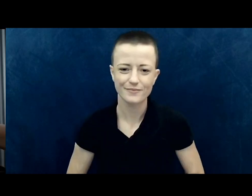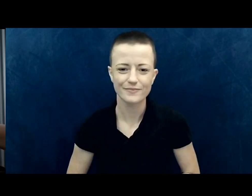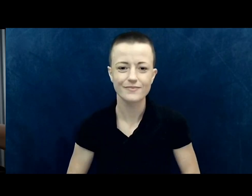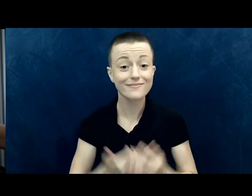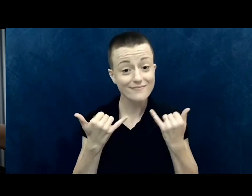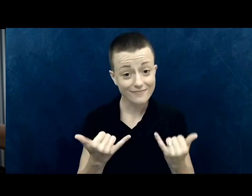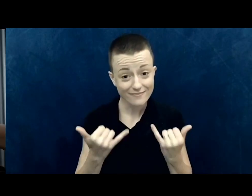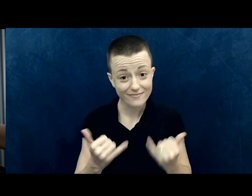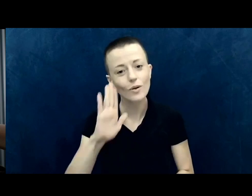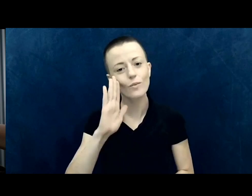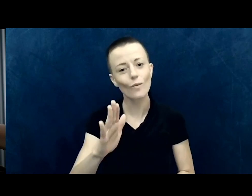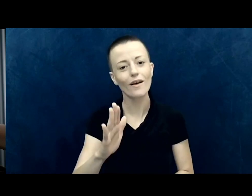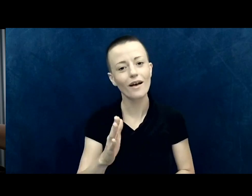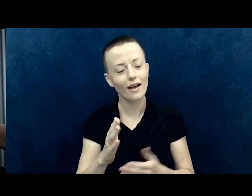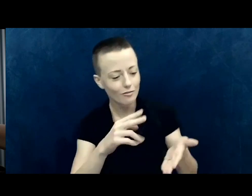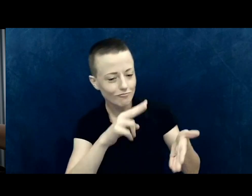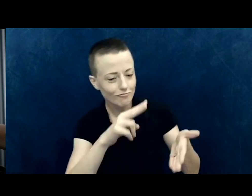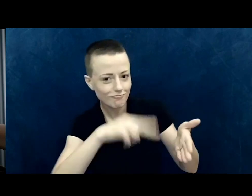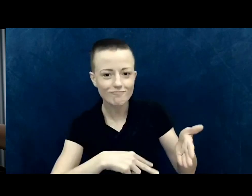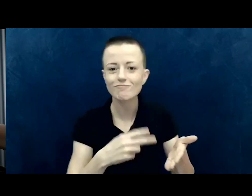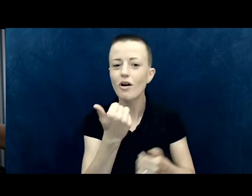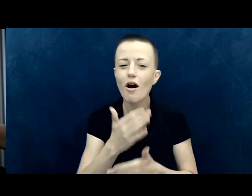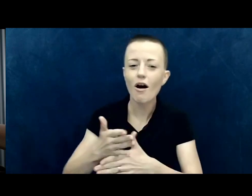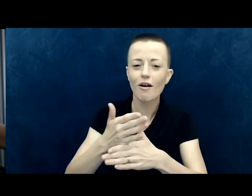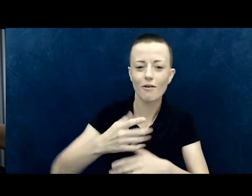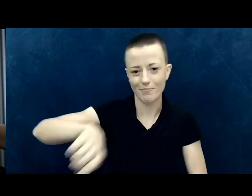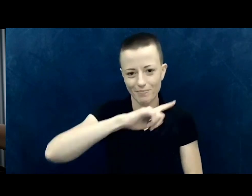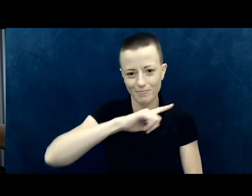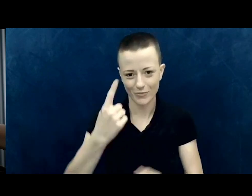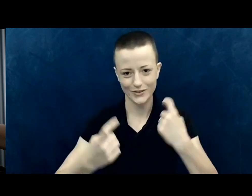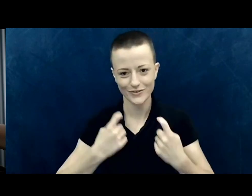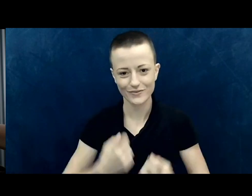I would like to talk about some of the common questions that I hear from my patients.